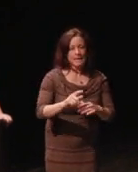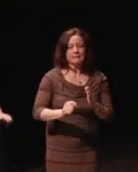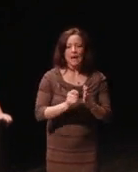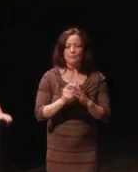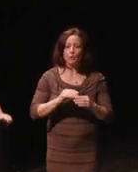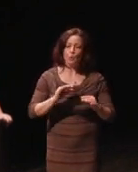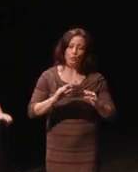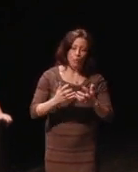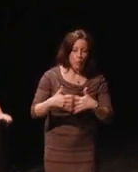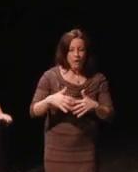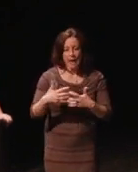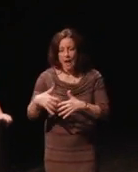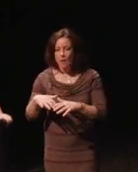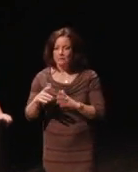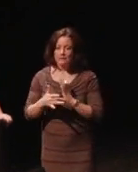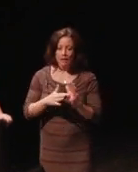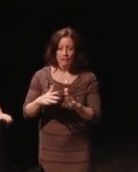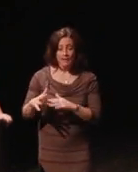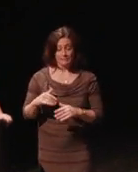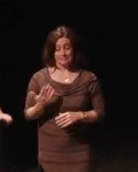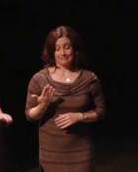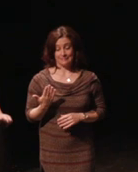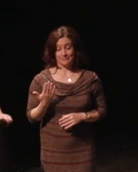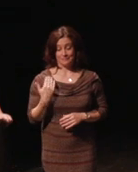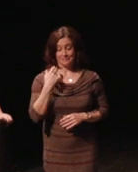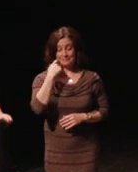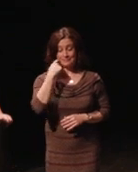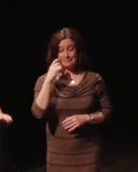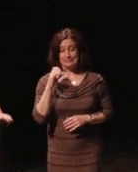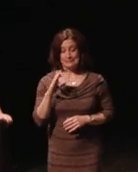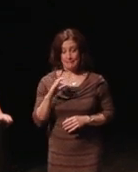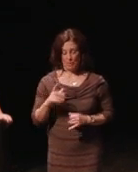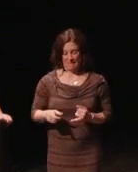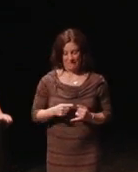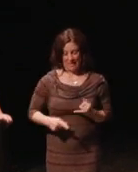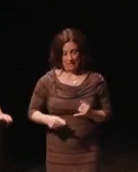that kind of stuff. In December, the final deadline for that was set.